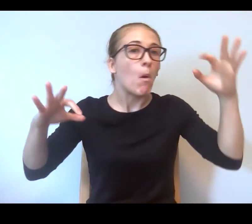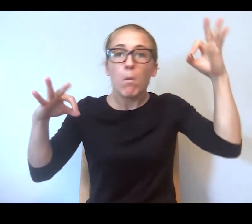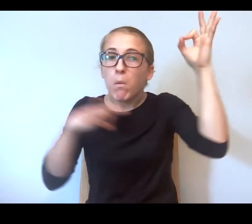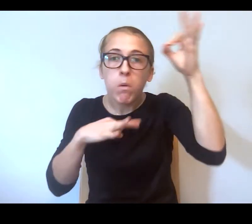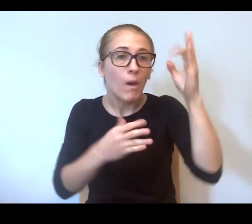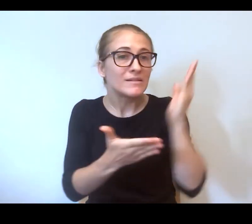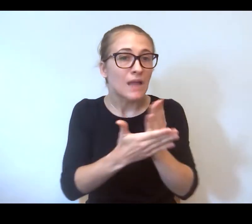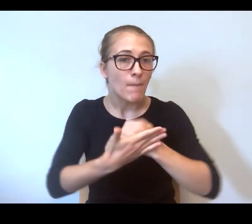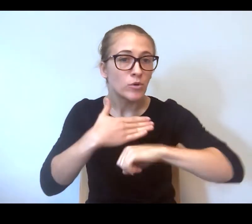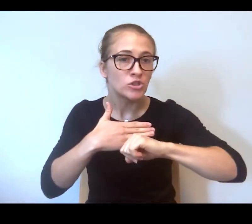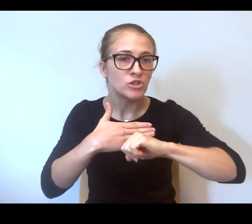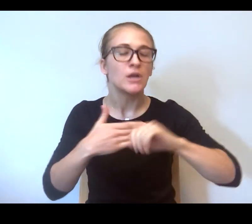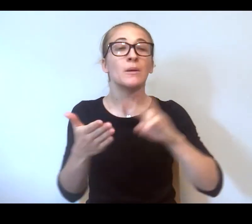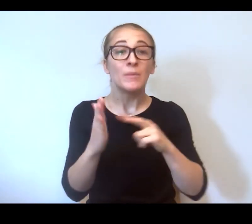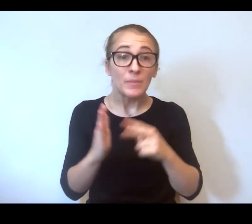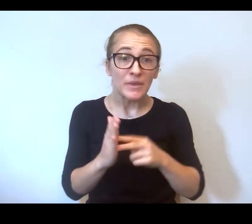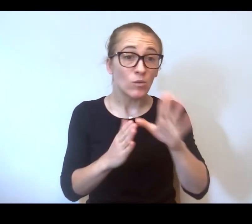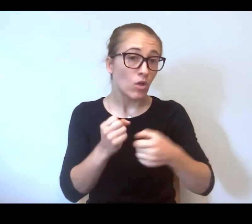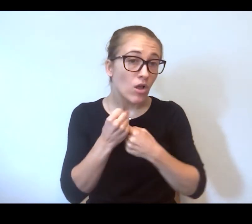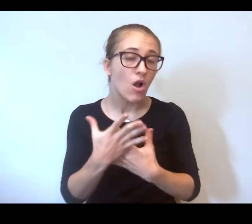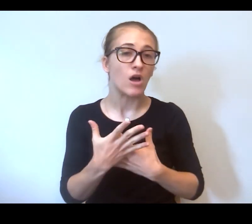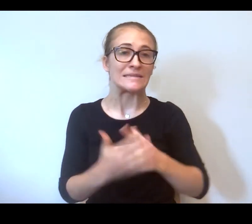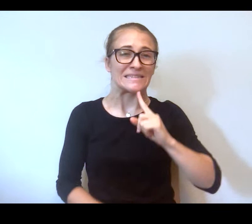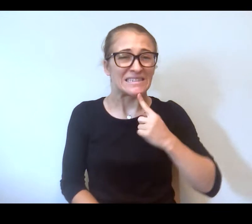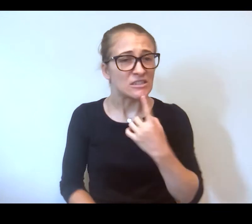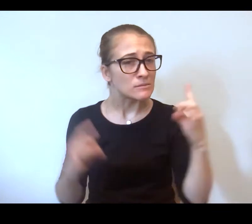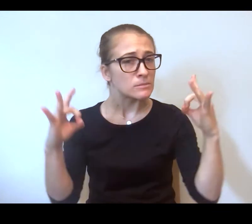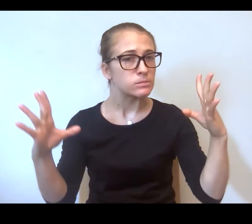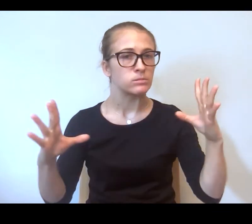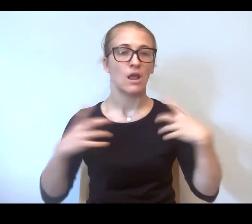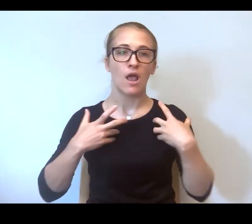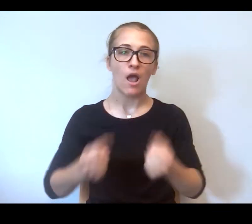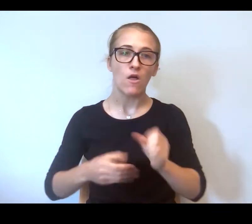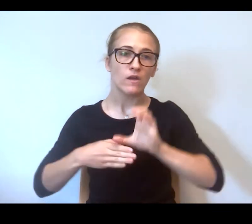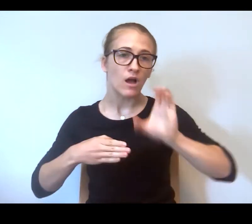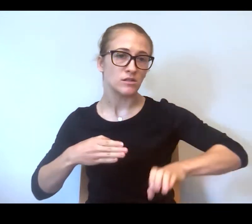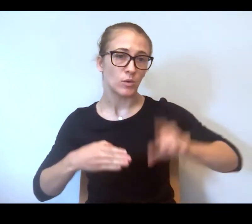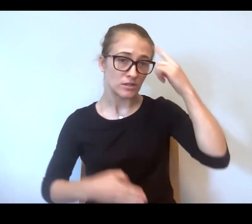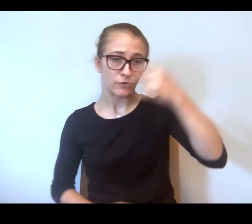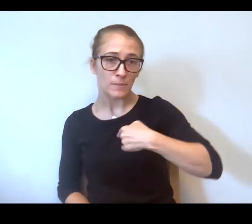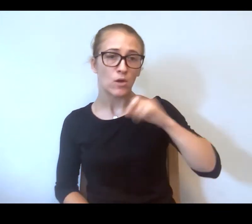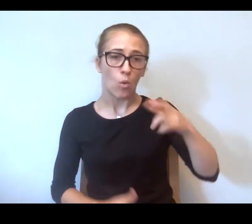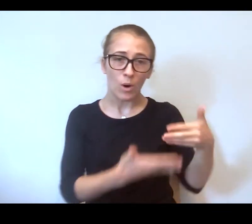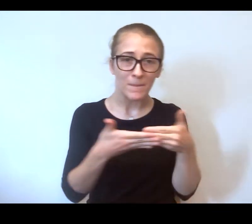have NEVER KNOWN to stop pushing and could have left to serious health consequences for me or the